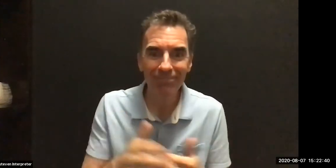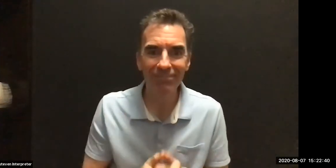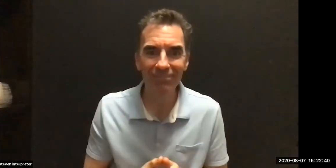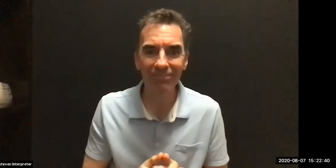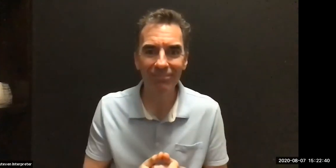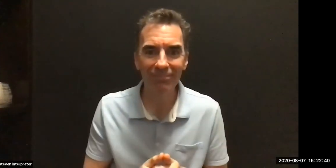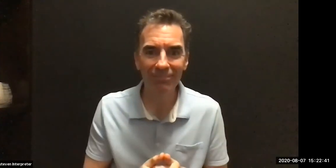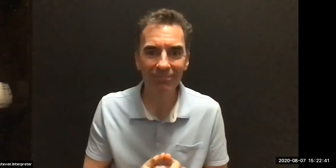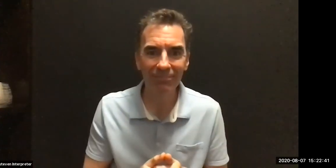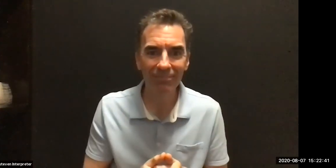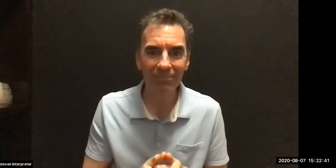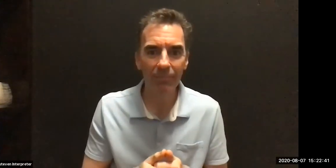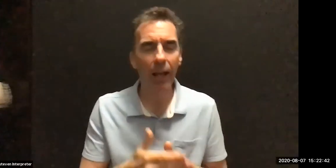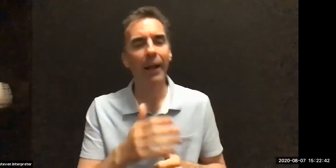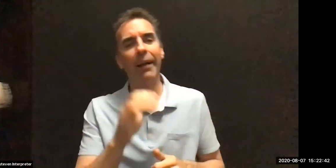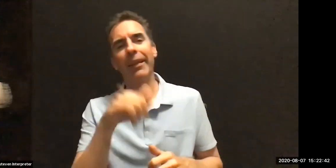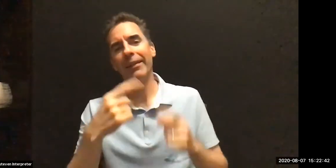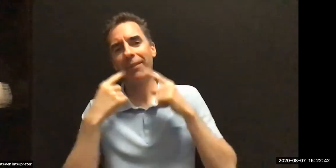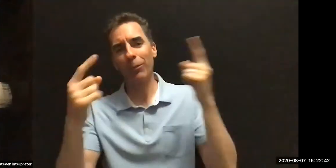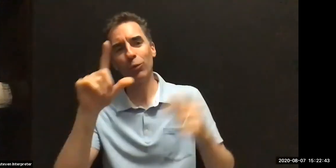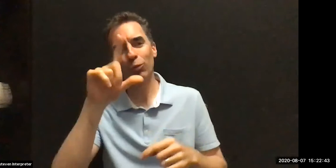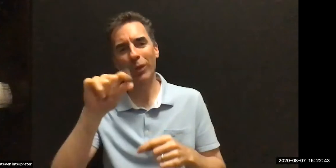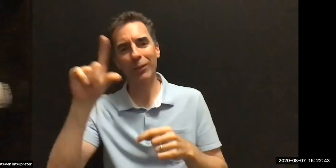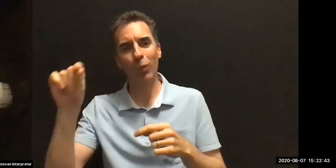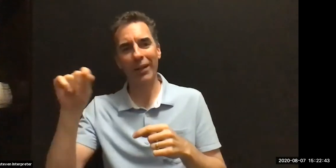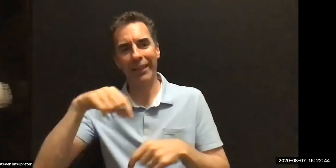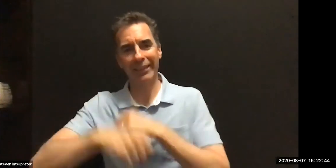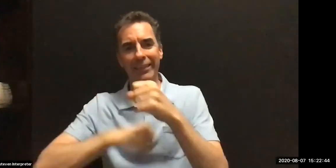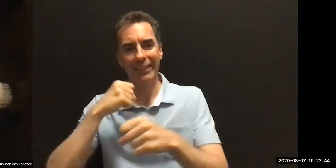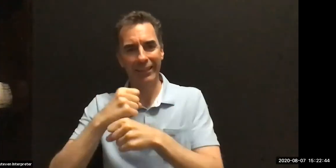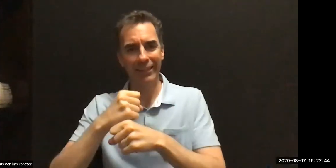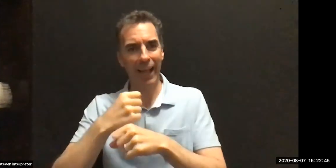Cris Monahan Bremer: Famous 2020 Channelle Charest: Oh, we can't, we can't get away from it.